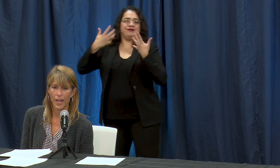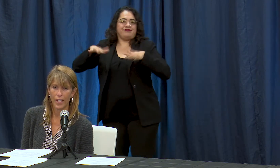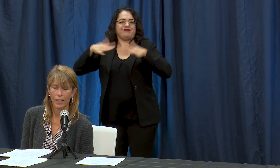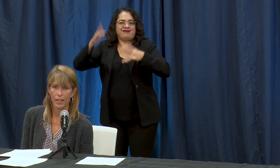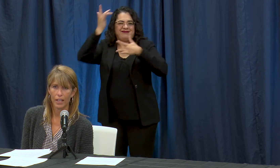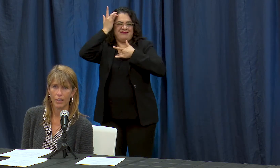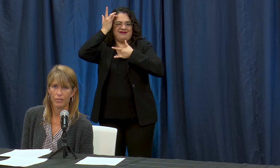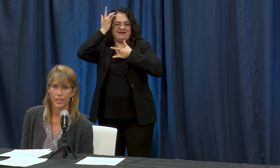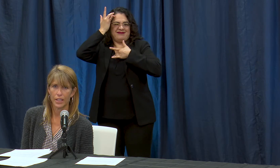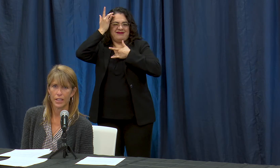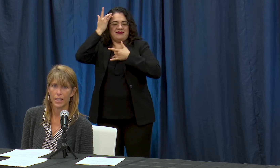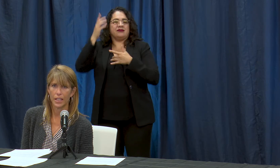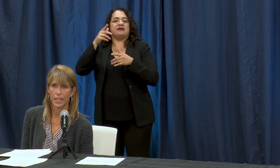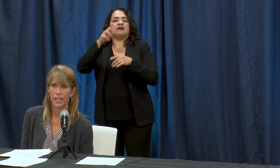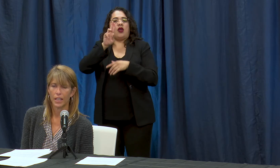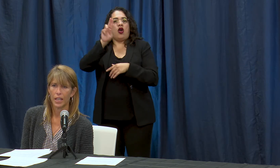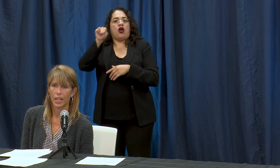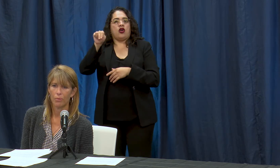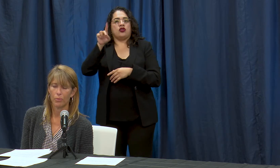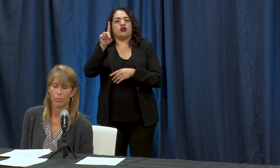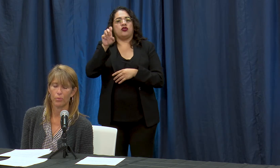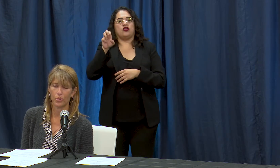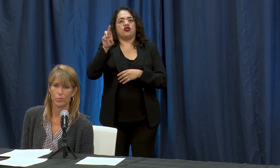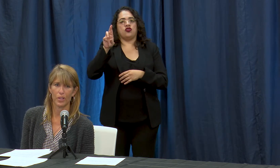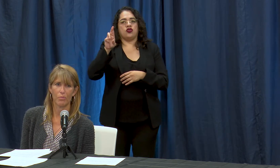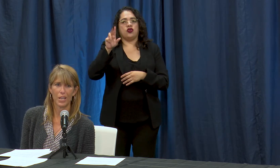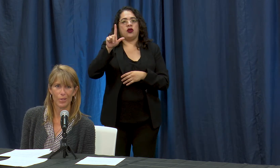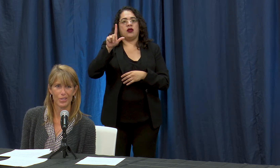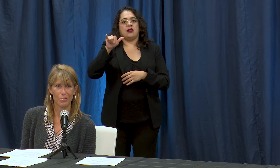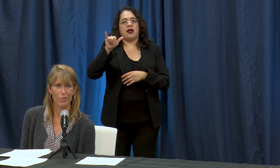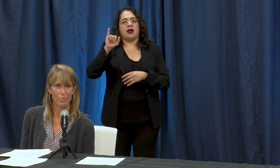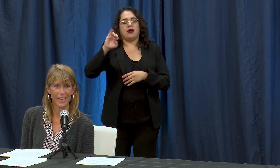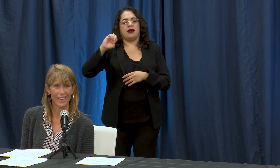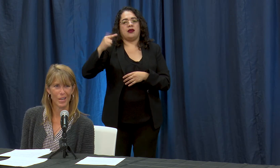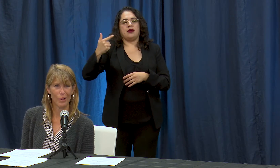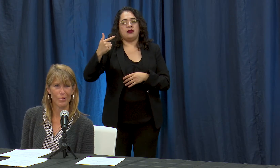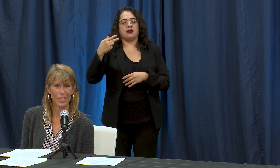that COVID-19 which is one of the many reasons why we've been you know why we